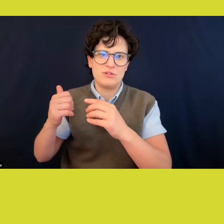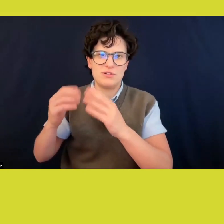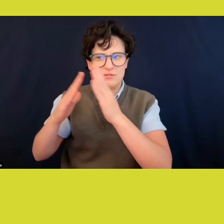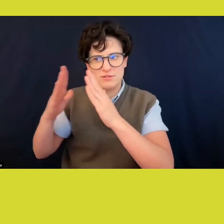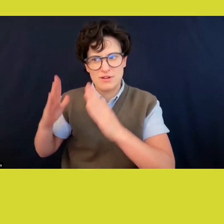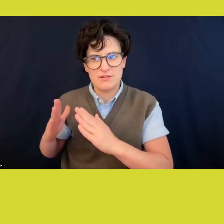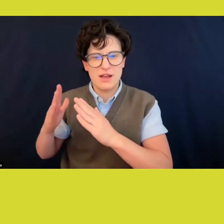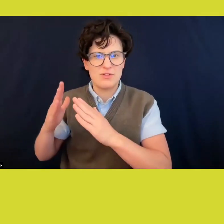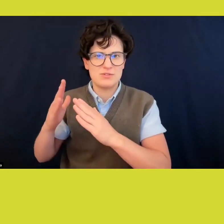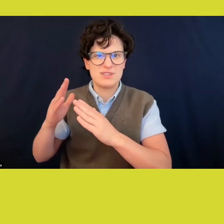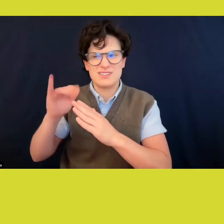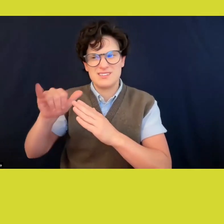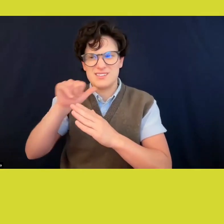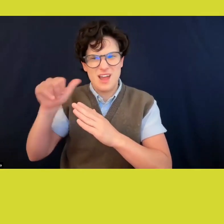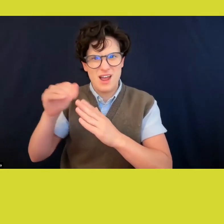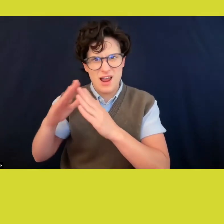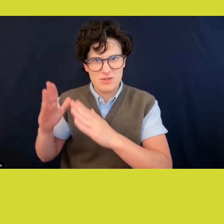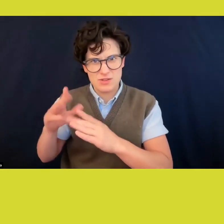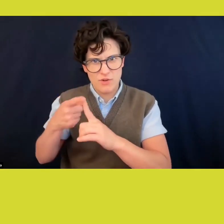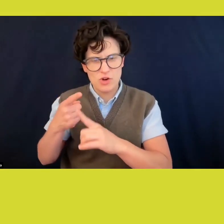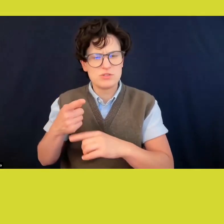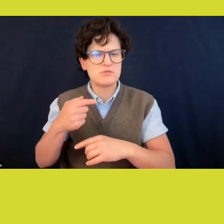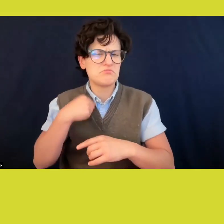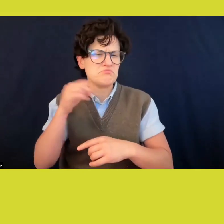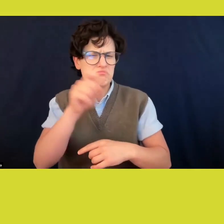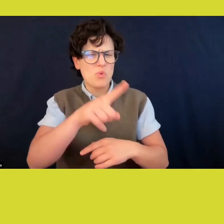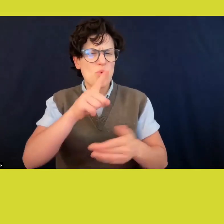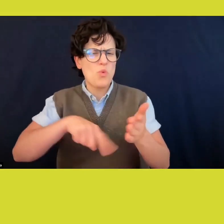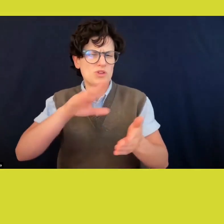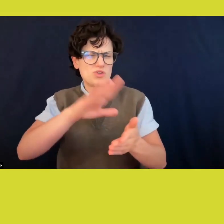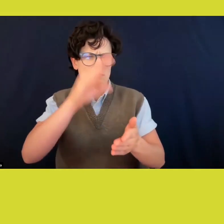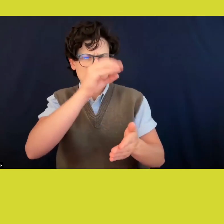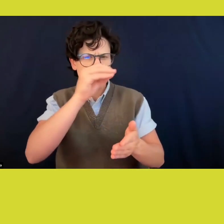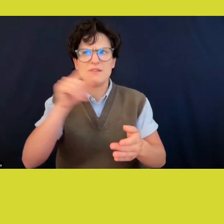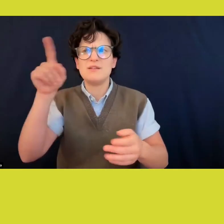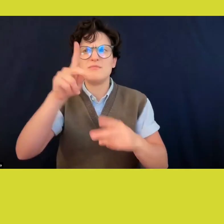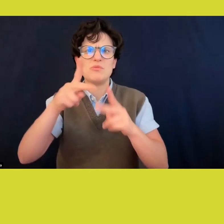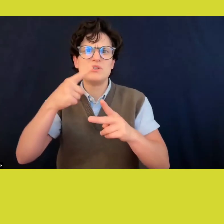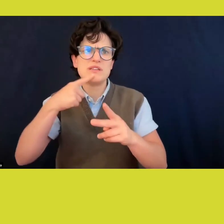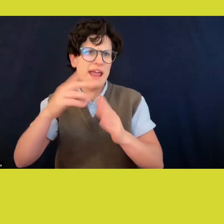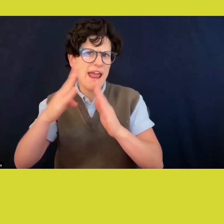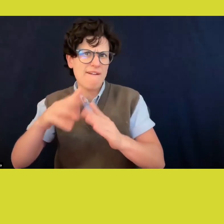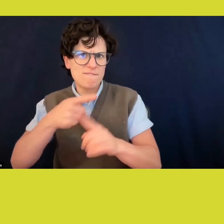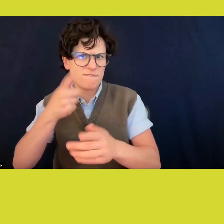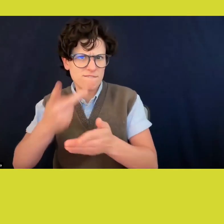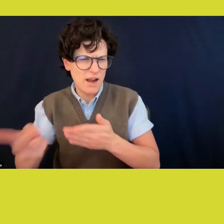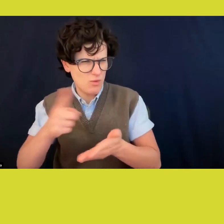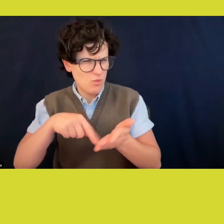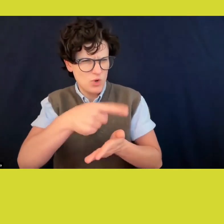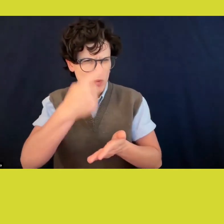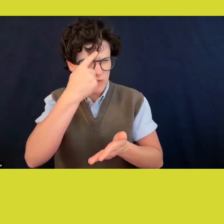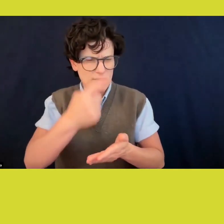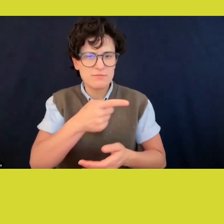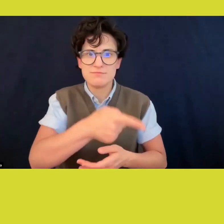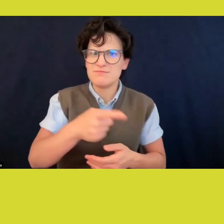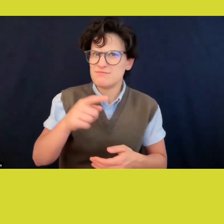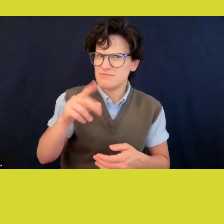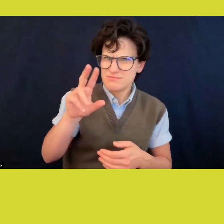Housing First was definitely not a failure. As Marcy pointed out, there's a lot of other organizations and